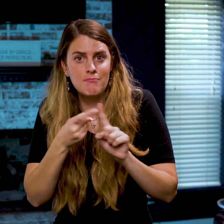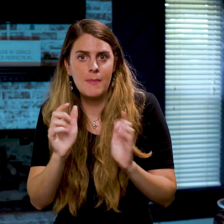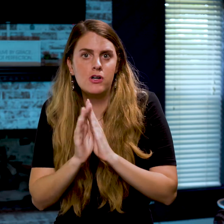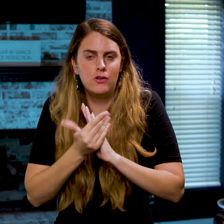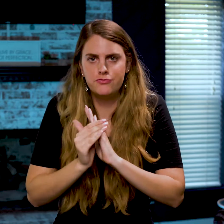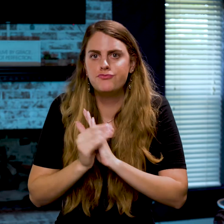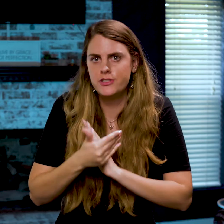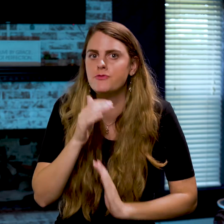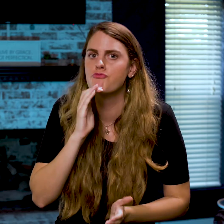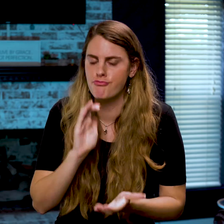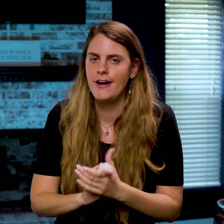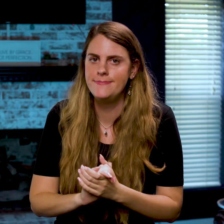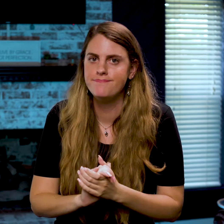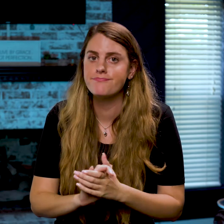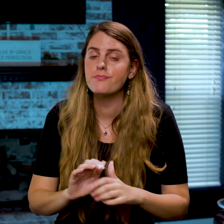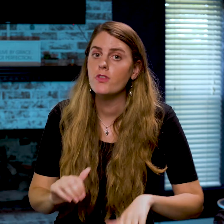from an adulterous wife,